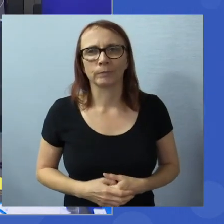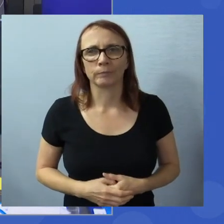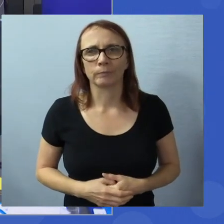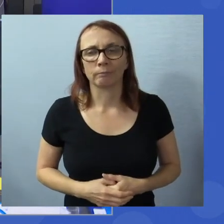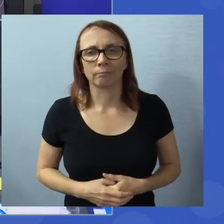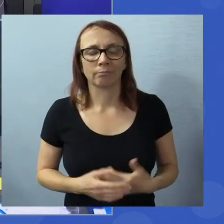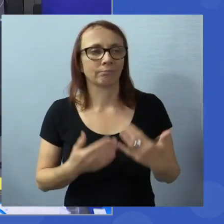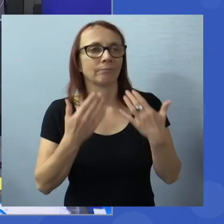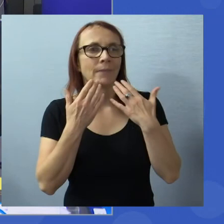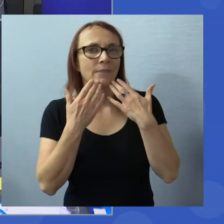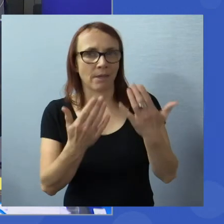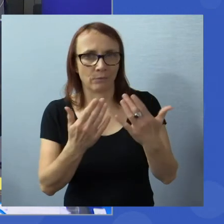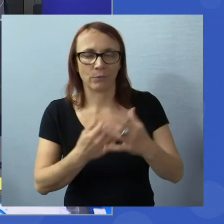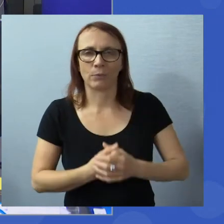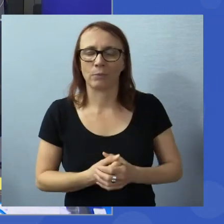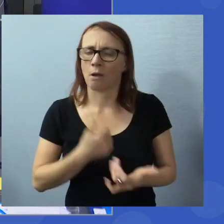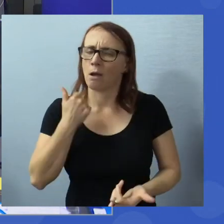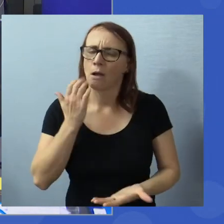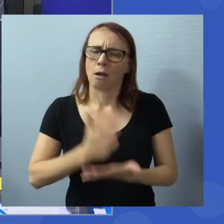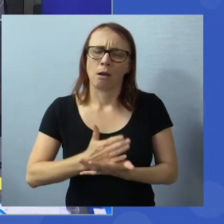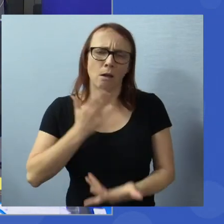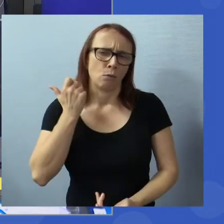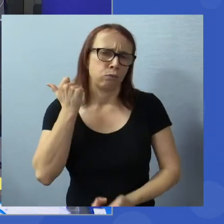what she said well done everybody really hard